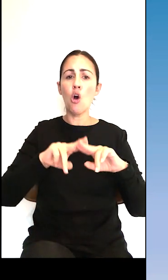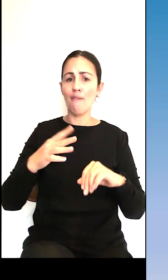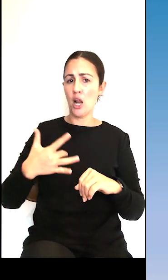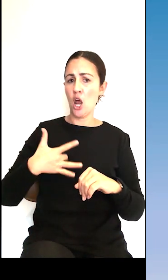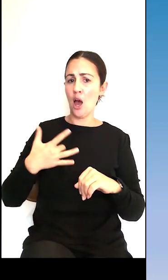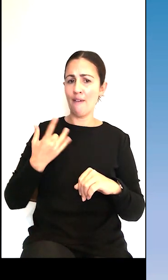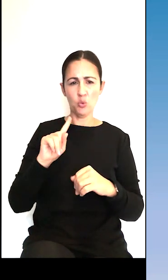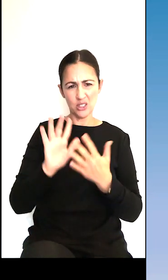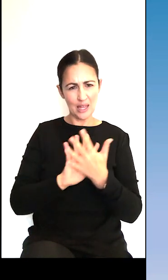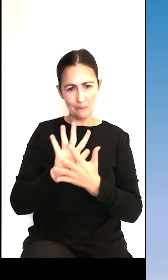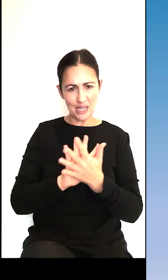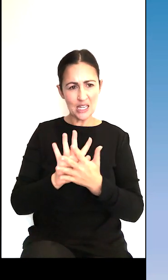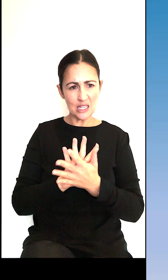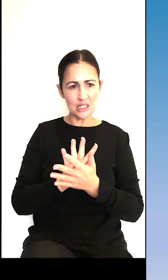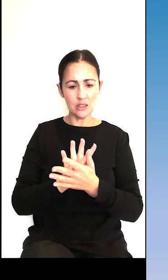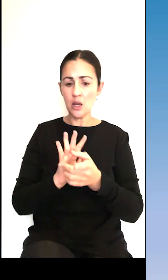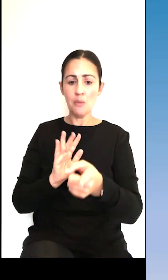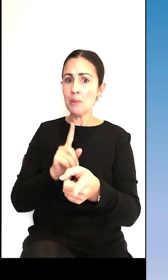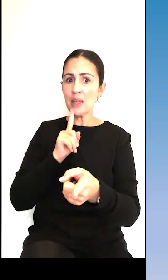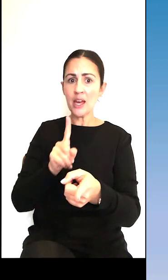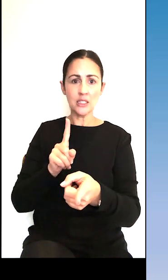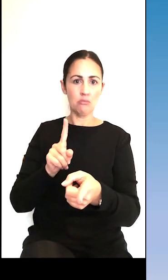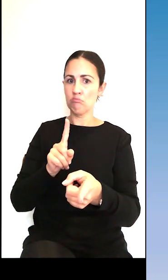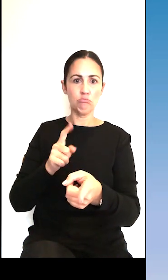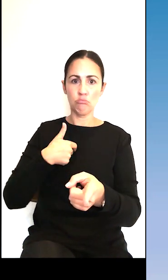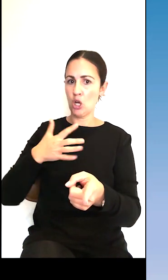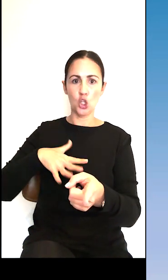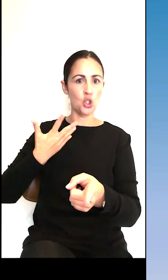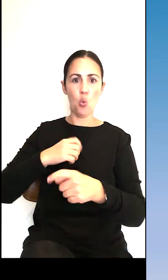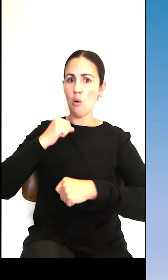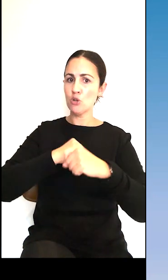Is it important for a person to be able to recognise loved ones, to speak,